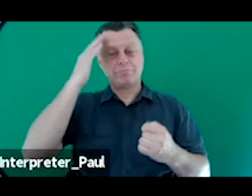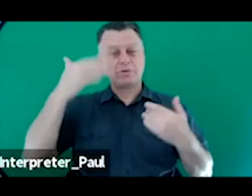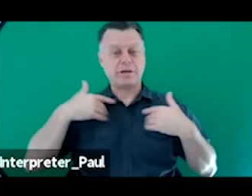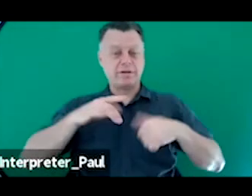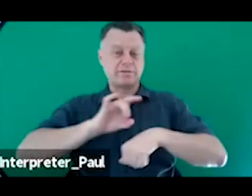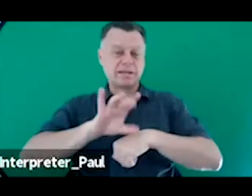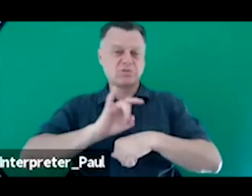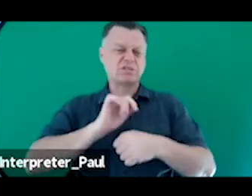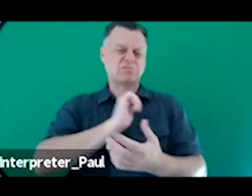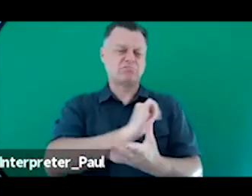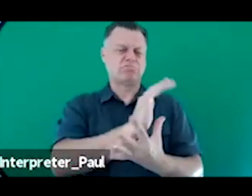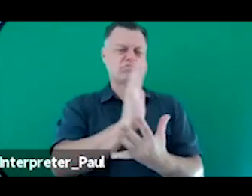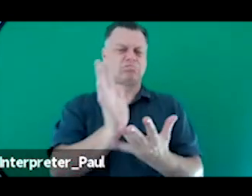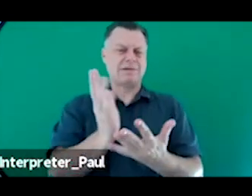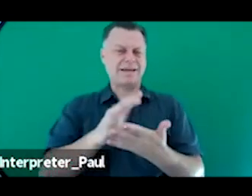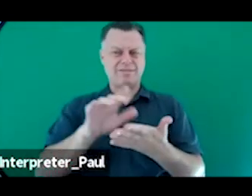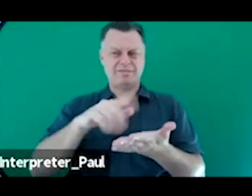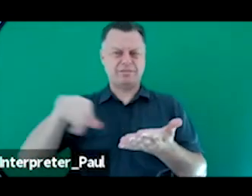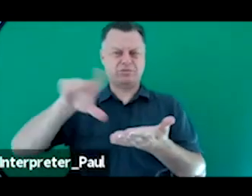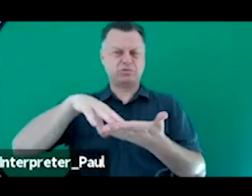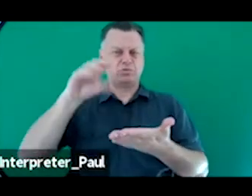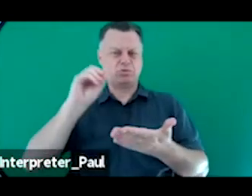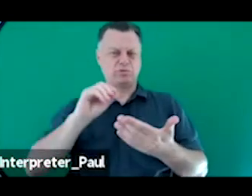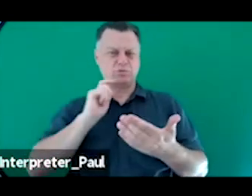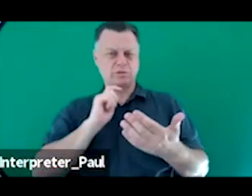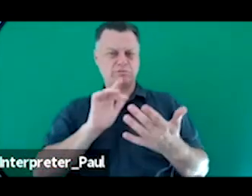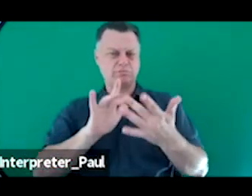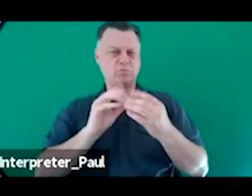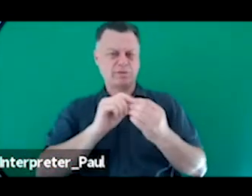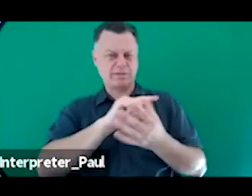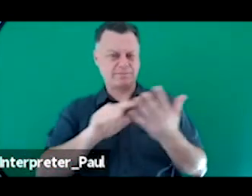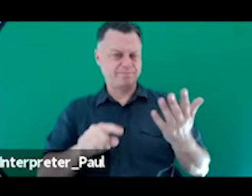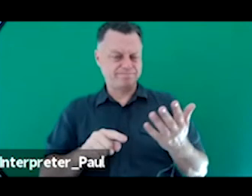have those interactions, we are more likely to keep more of those students